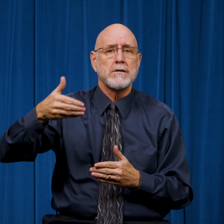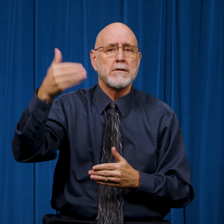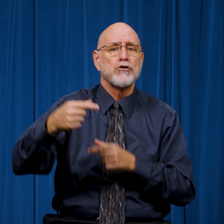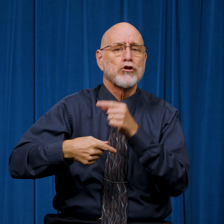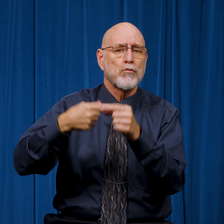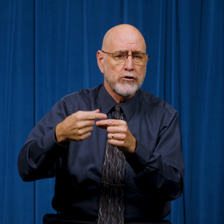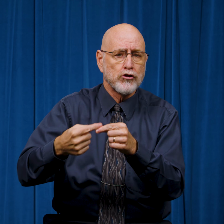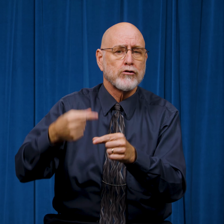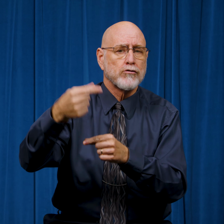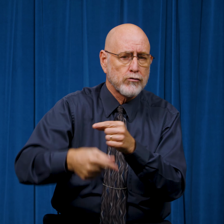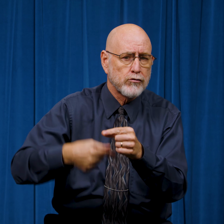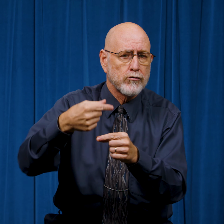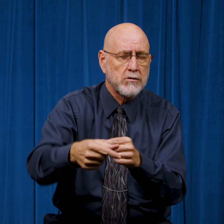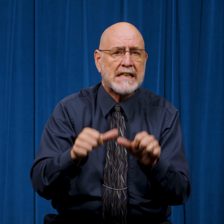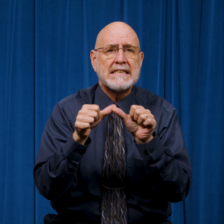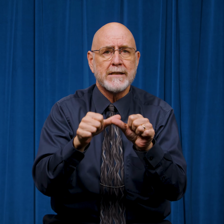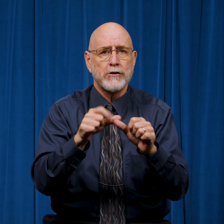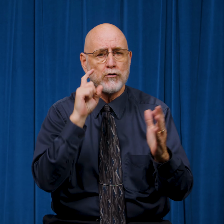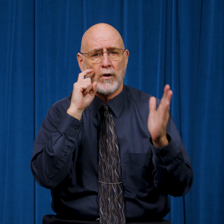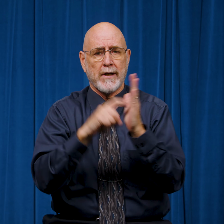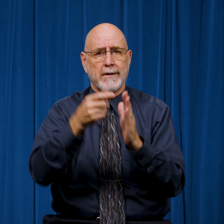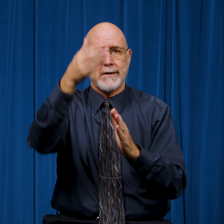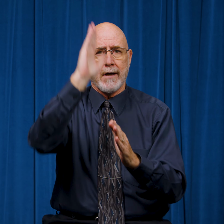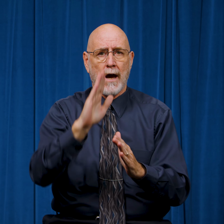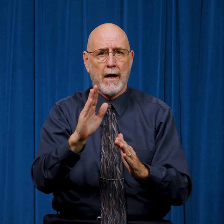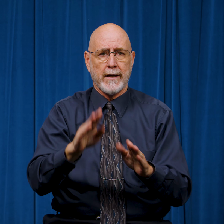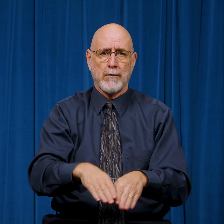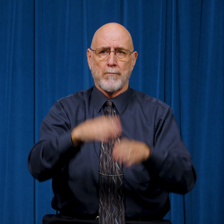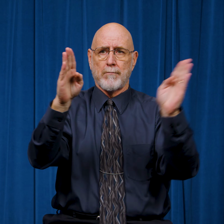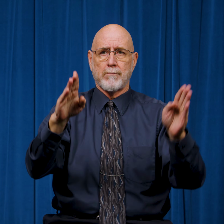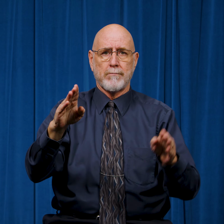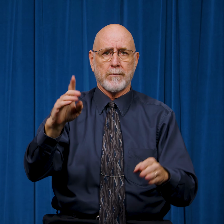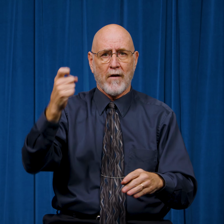continued acknowledging God in the public venue of government.